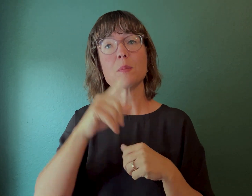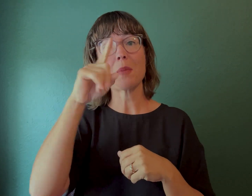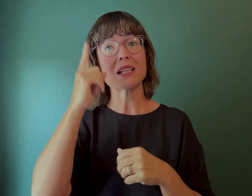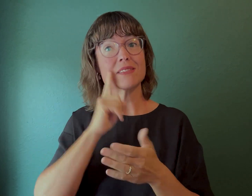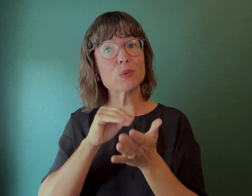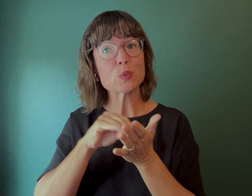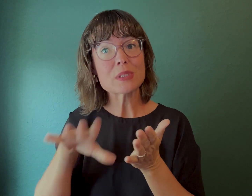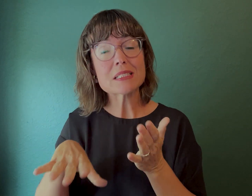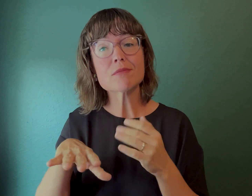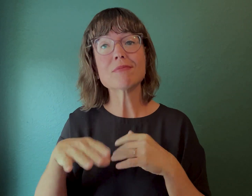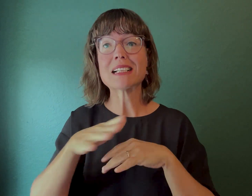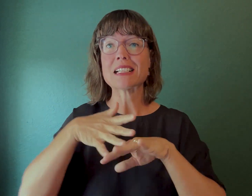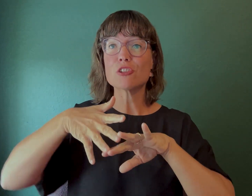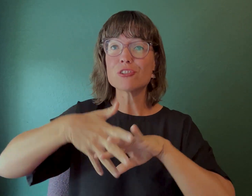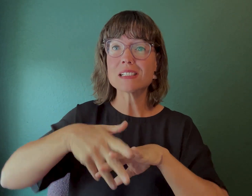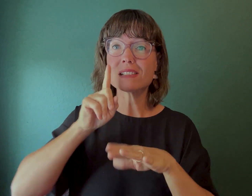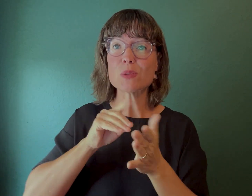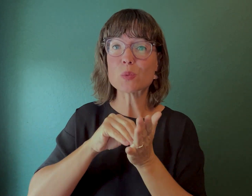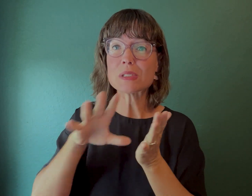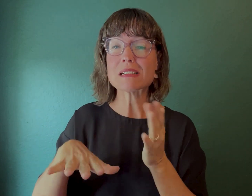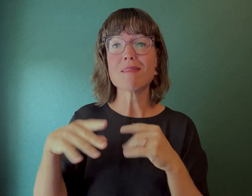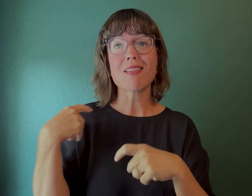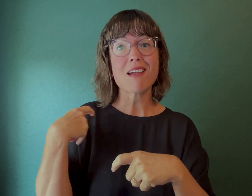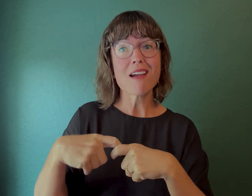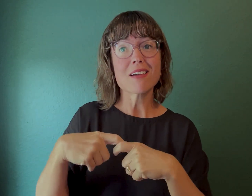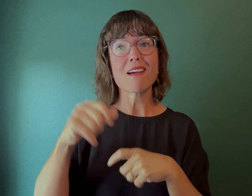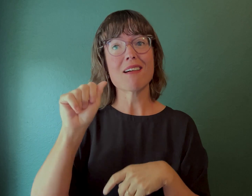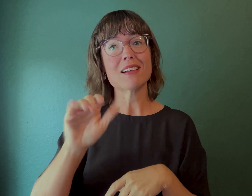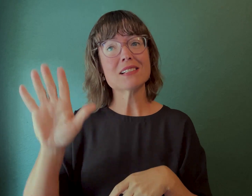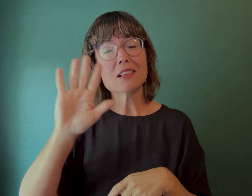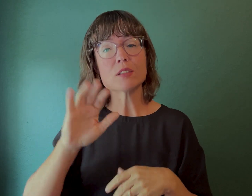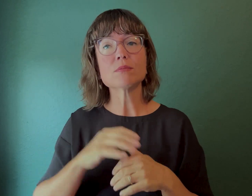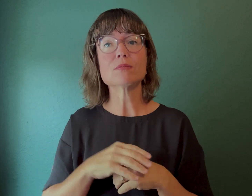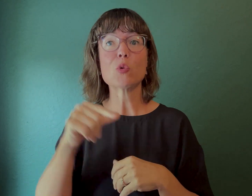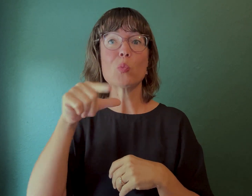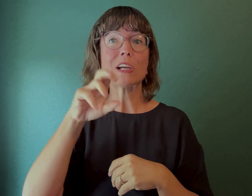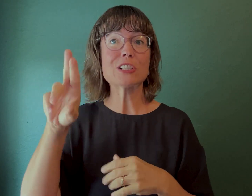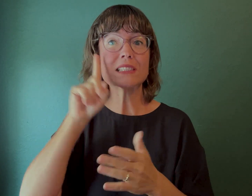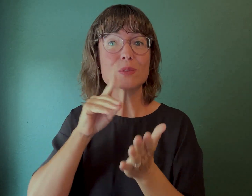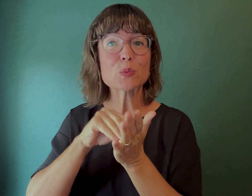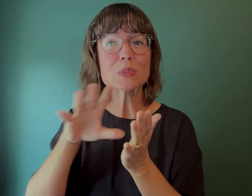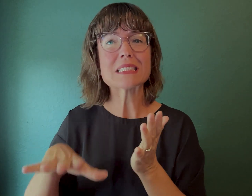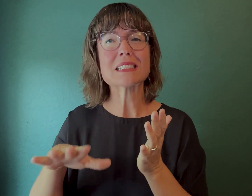Black deaf students, Indigenous, Latin American, Asian, and queer deaf students.